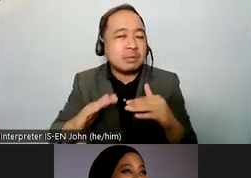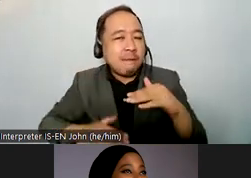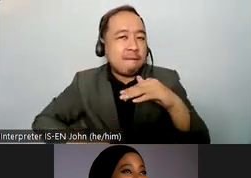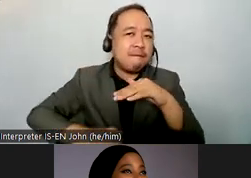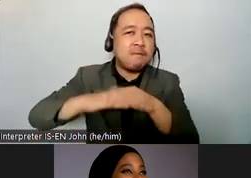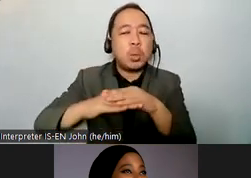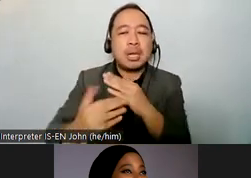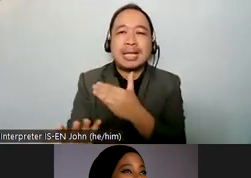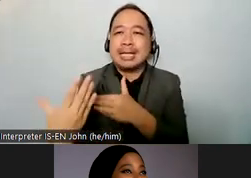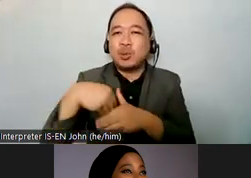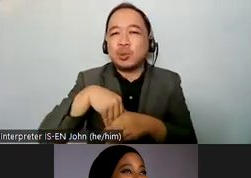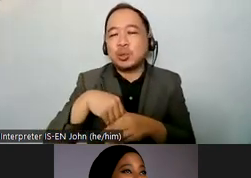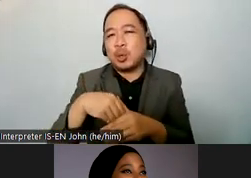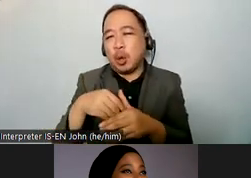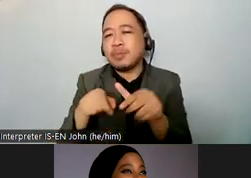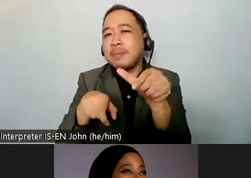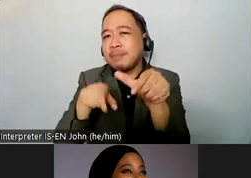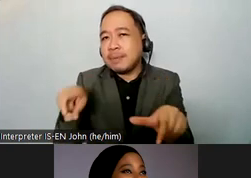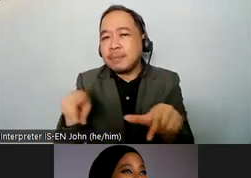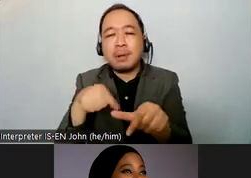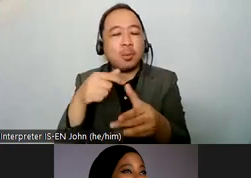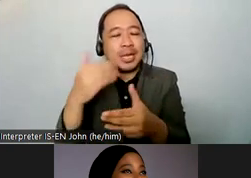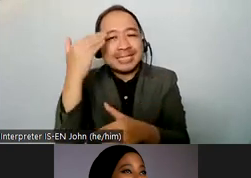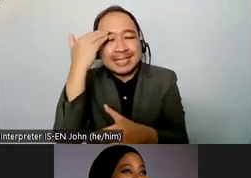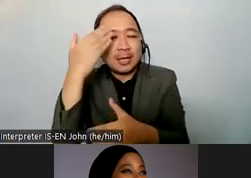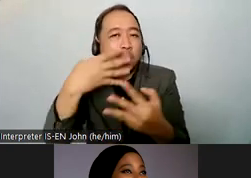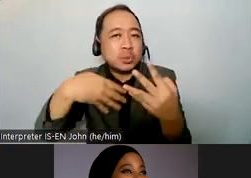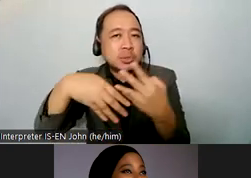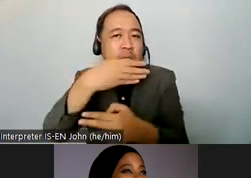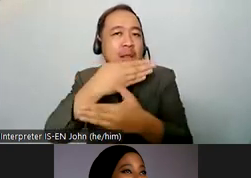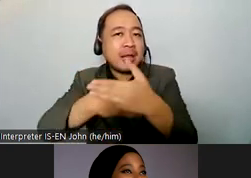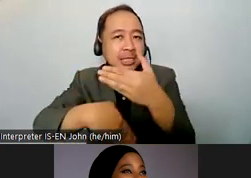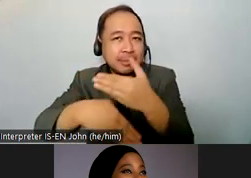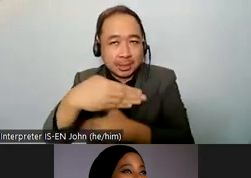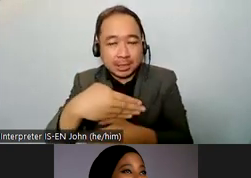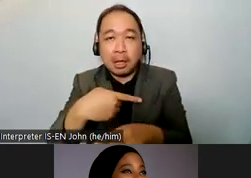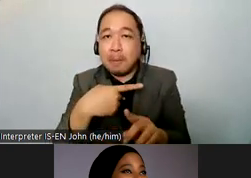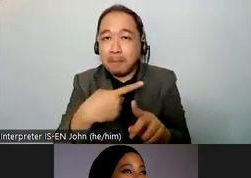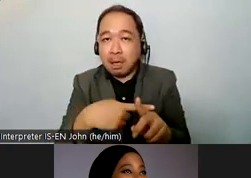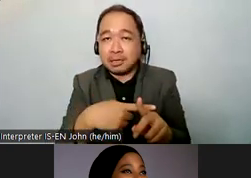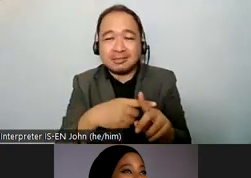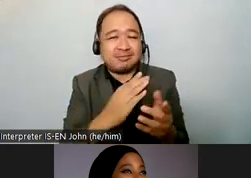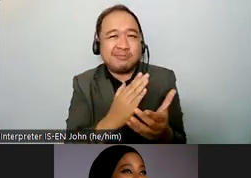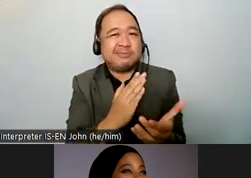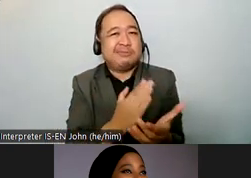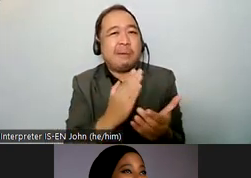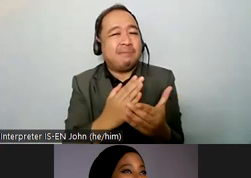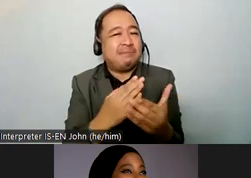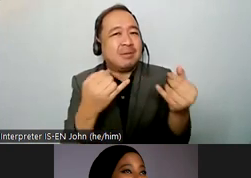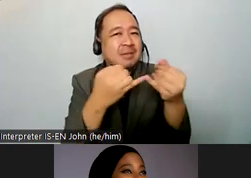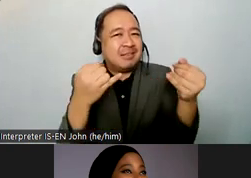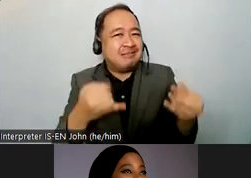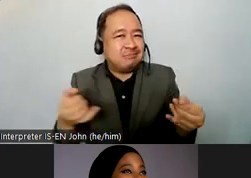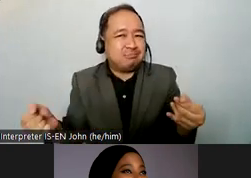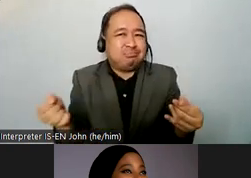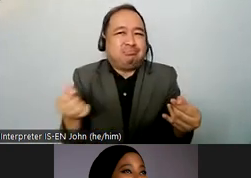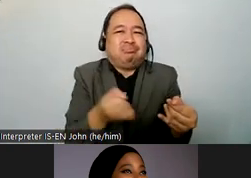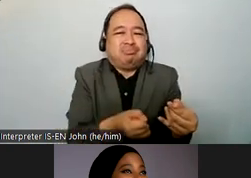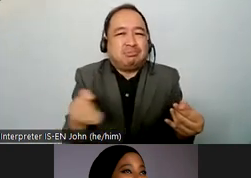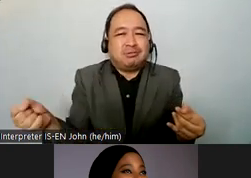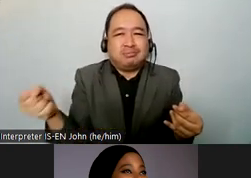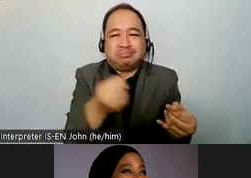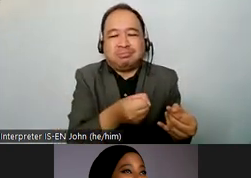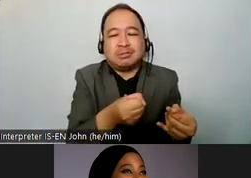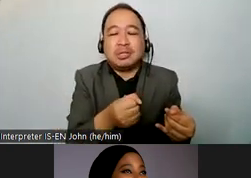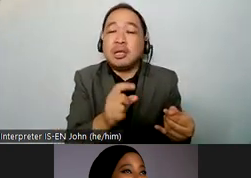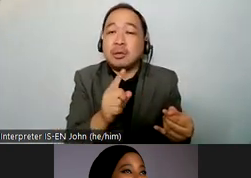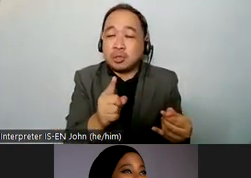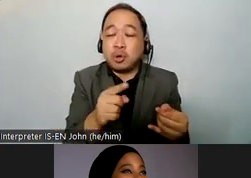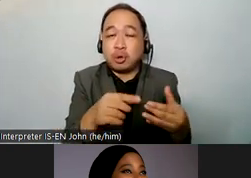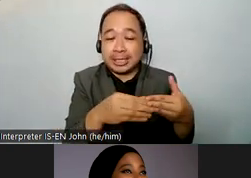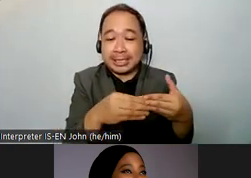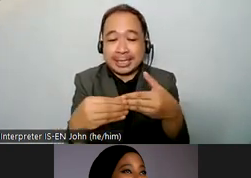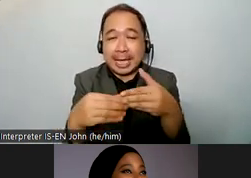the institutionalization and um ensuring that uh that that article the guidelines on article 14 in